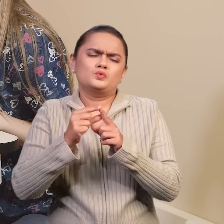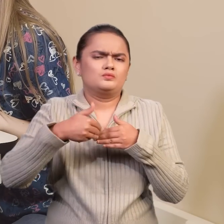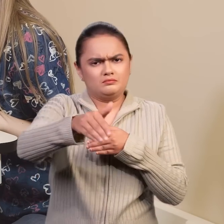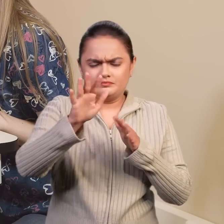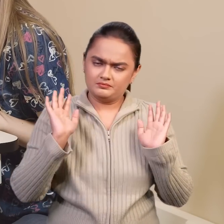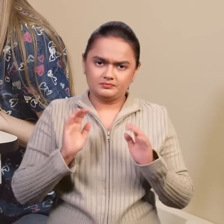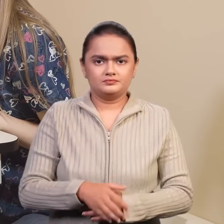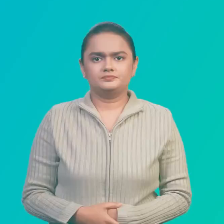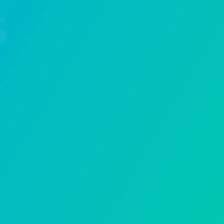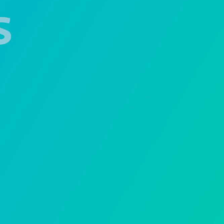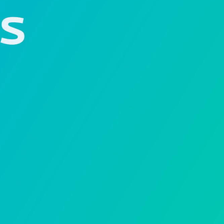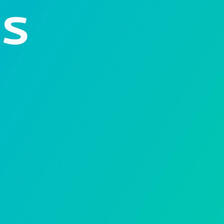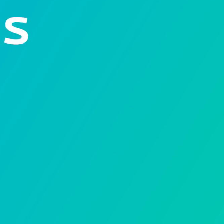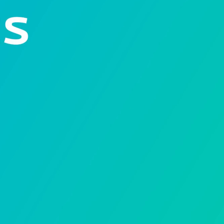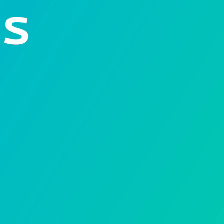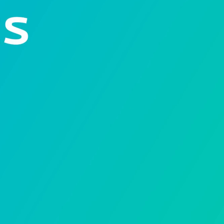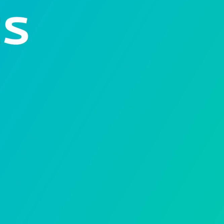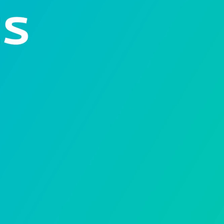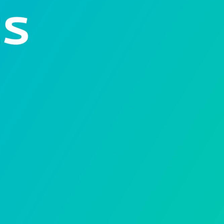and then you can go ahead.